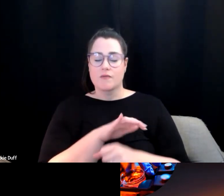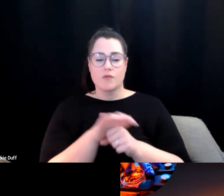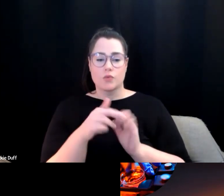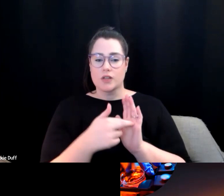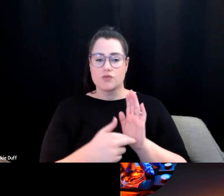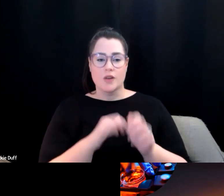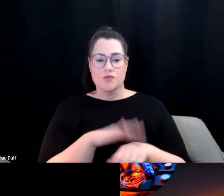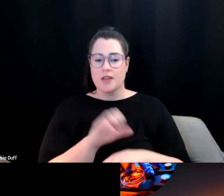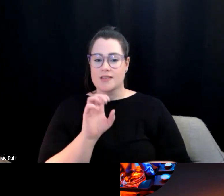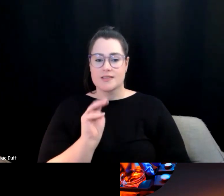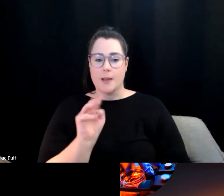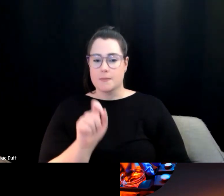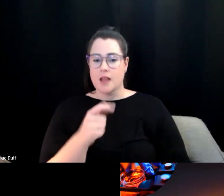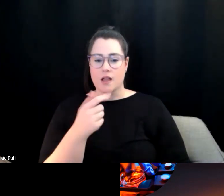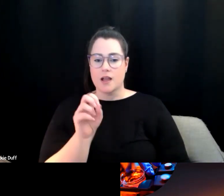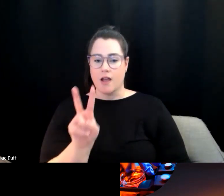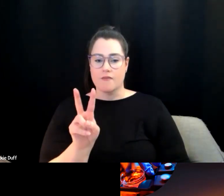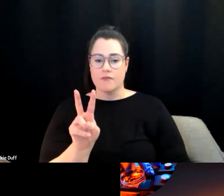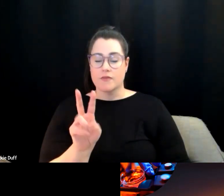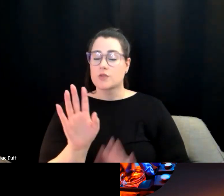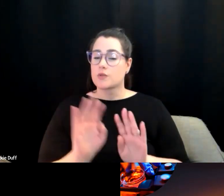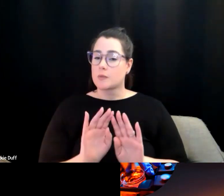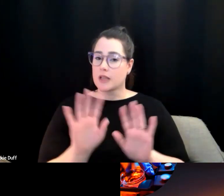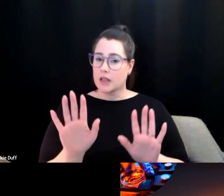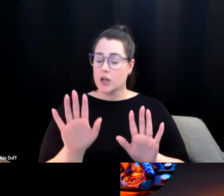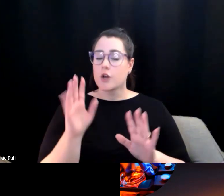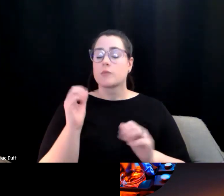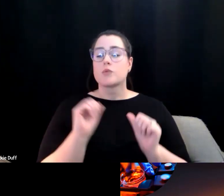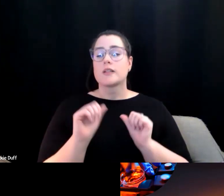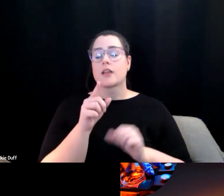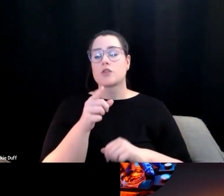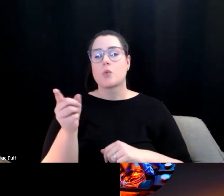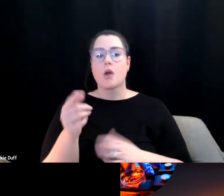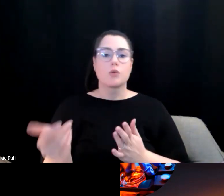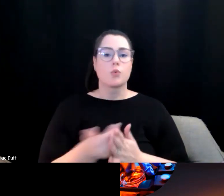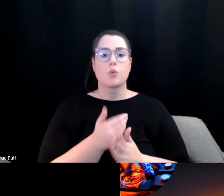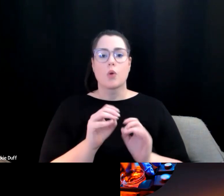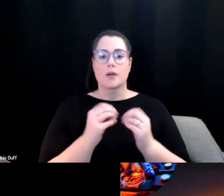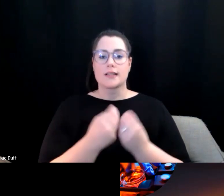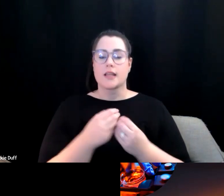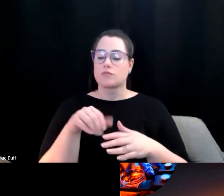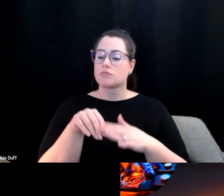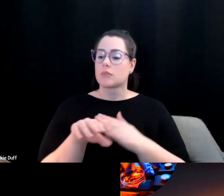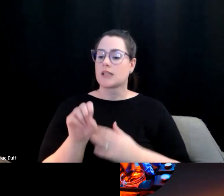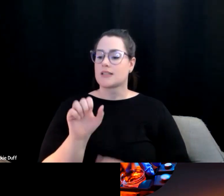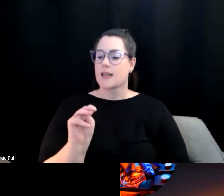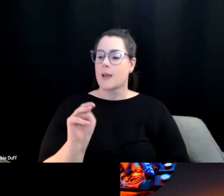So, just to be clear, on SAM.gov, if, pretend you're a brand-new organization, you go to SAM.gov, there are two things that could happen when you go there.